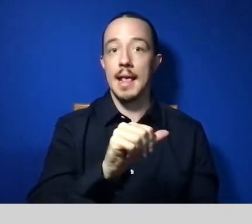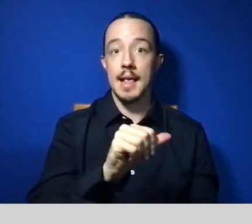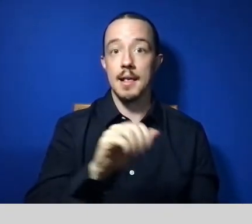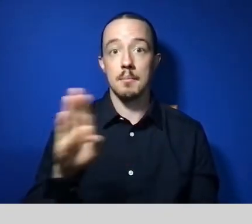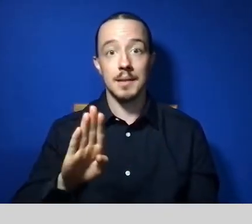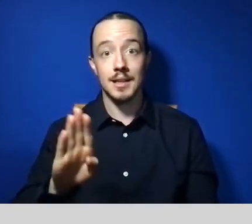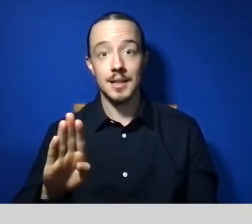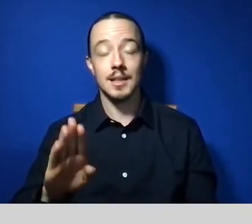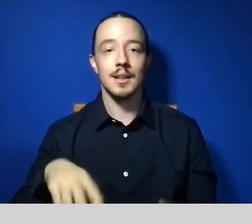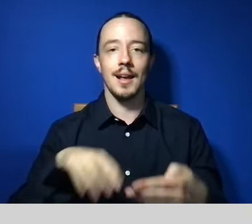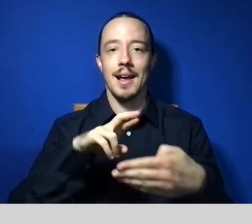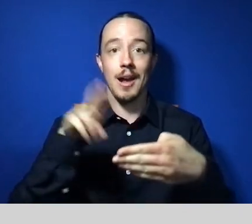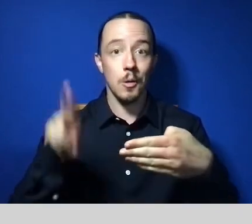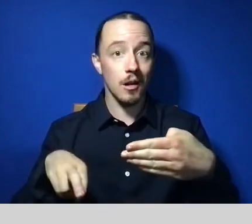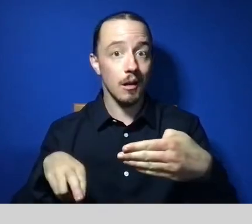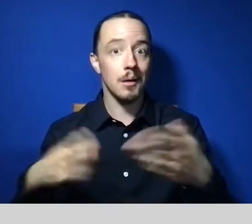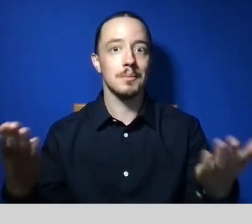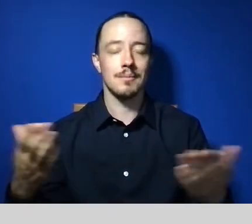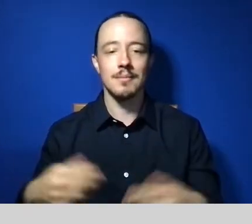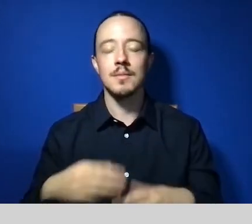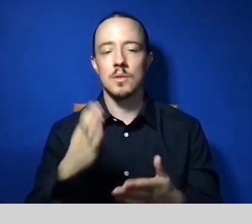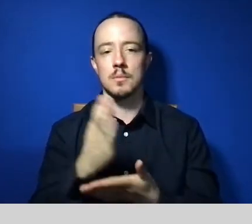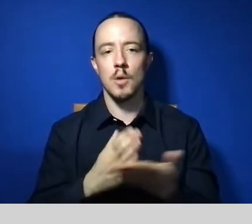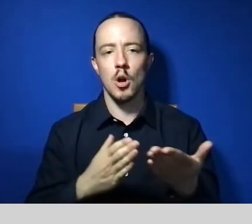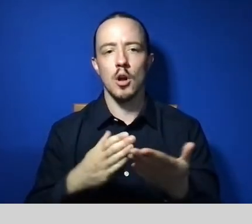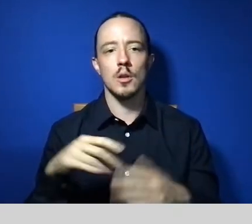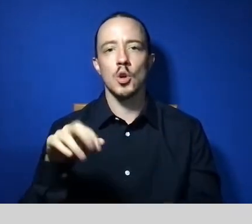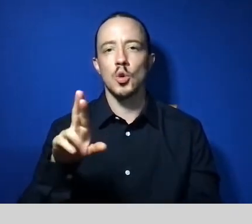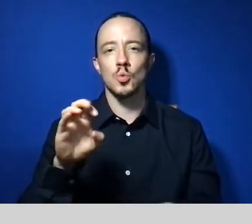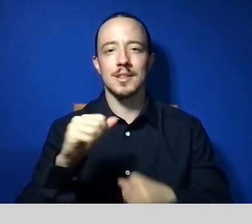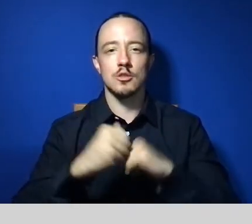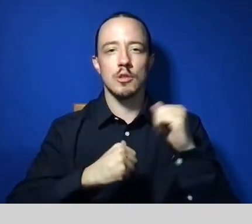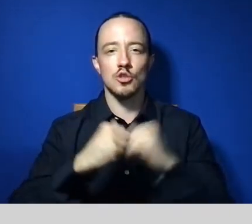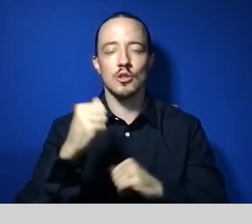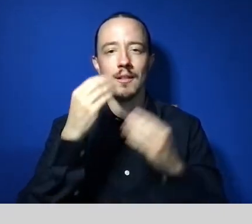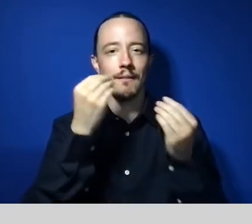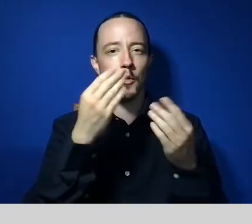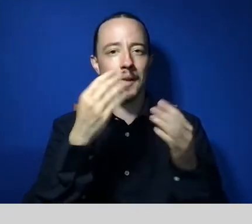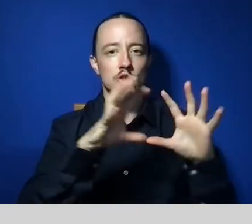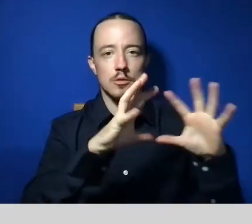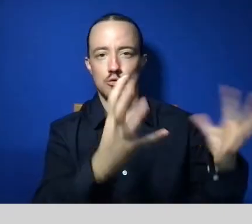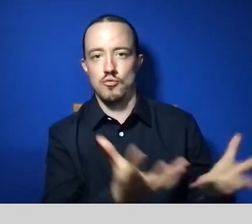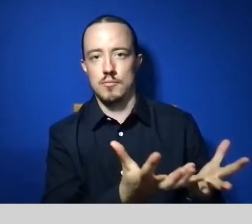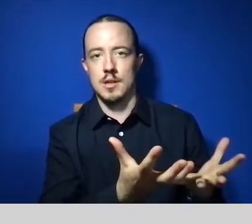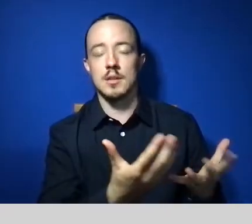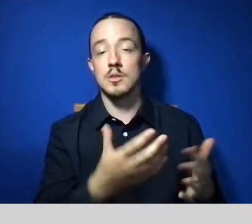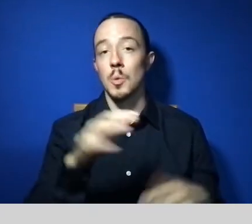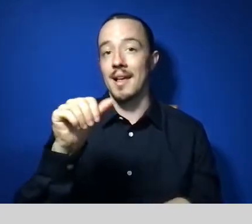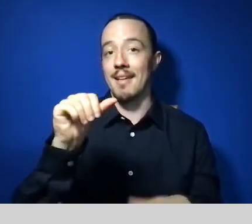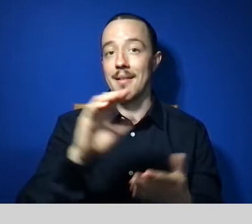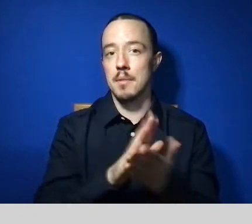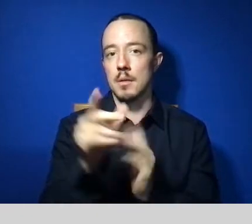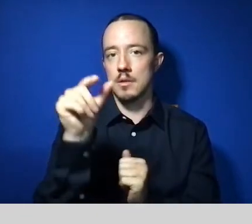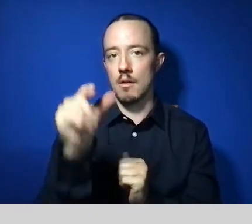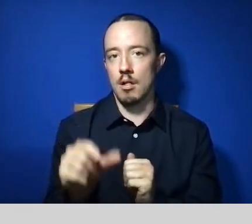A B, and an outcome, and then this part here just sort of restructures the data set So the A becomes a column here,